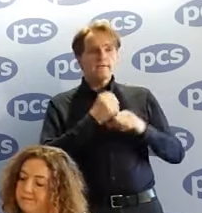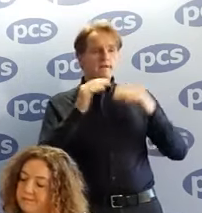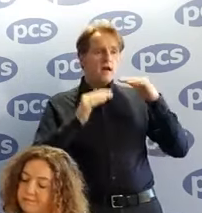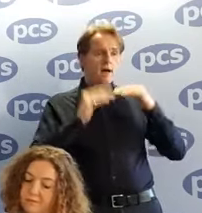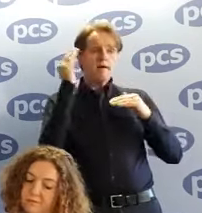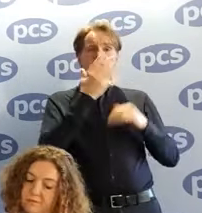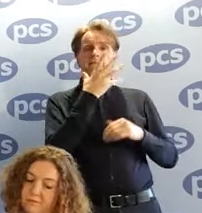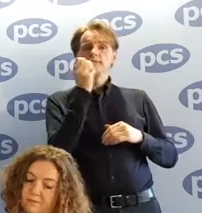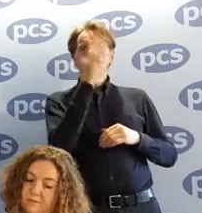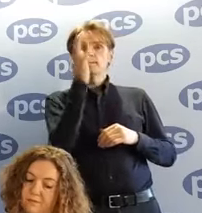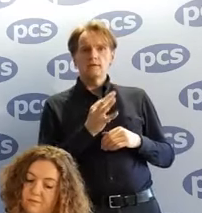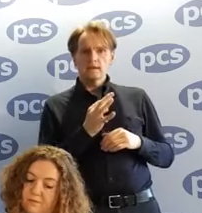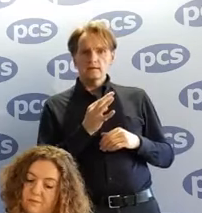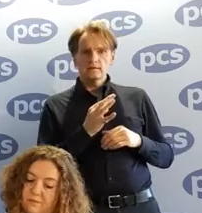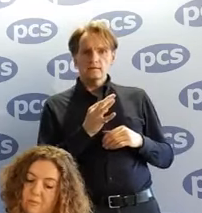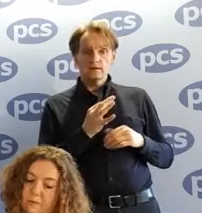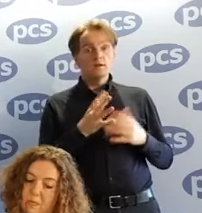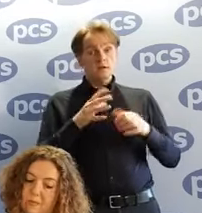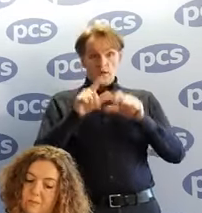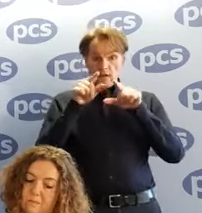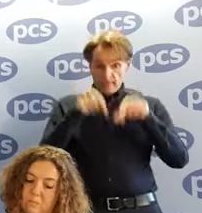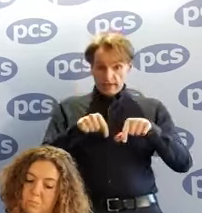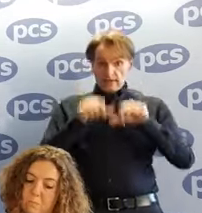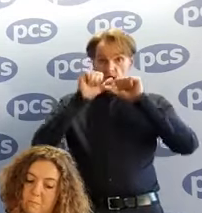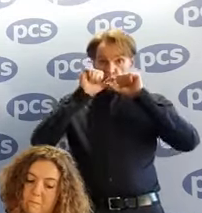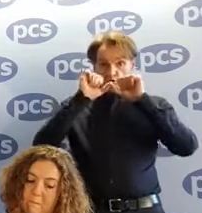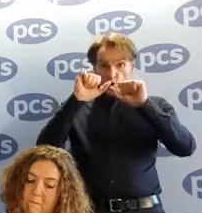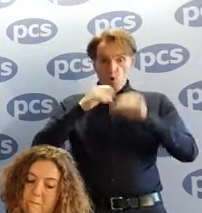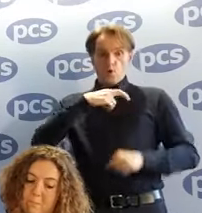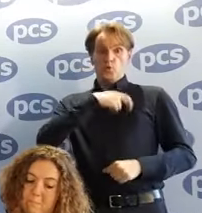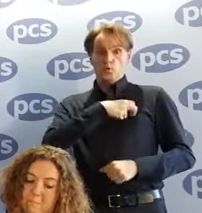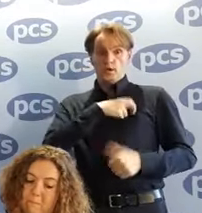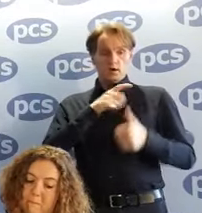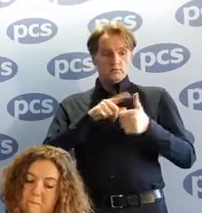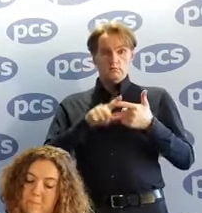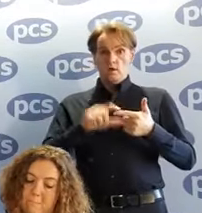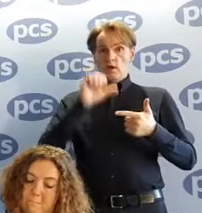than anything here is it is your union it is your pay and it is your future and